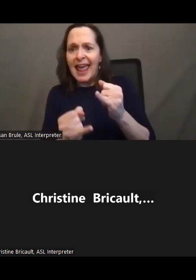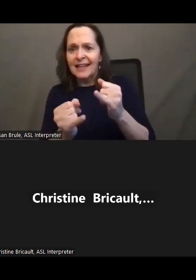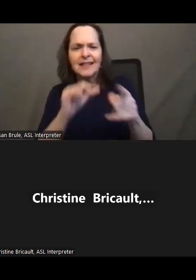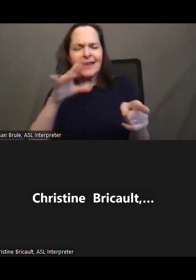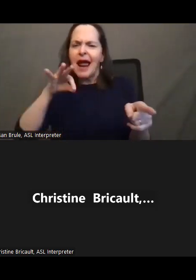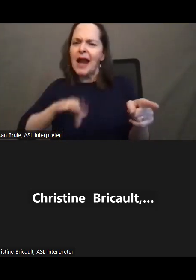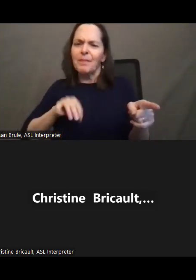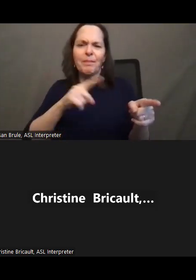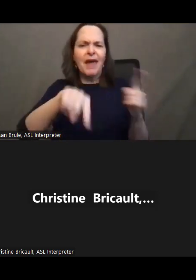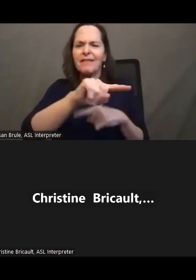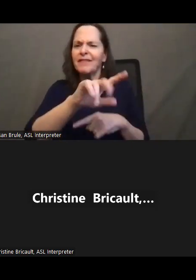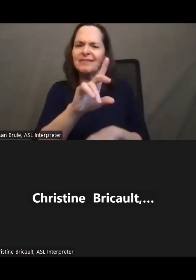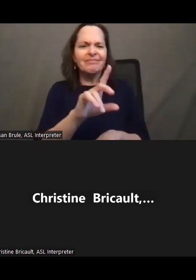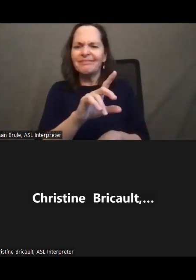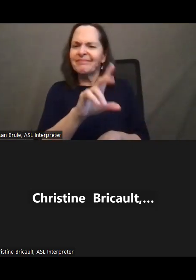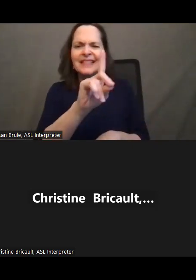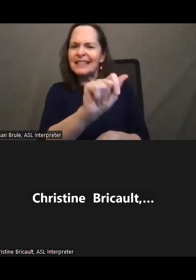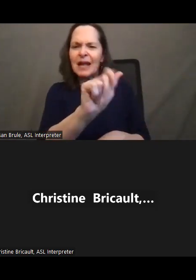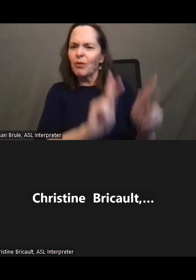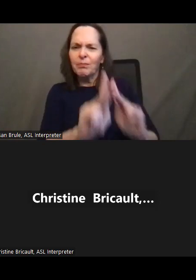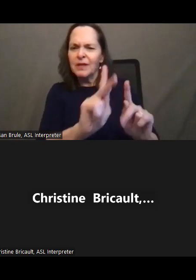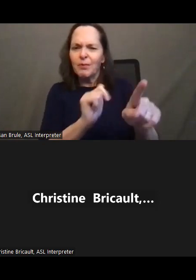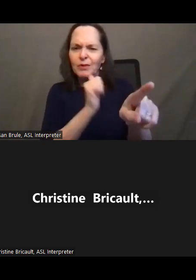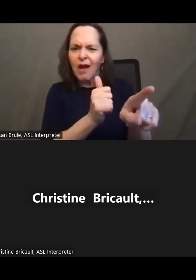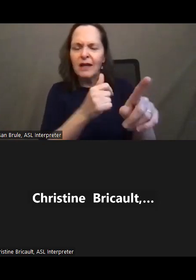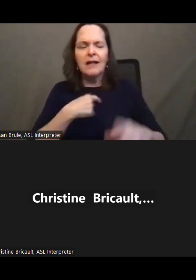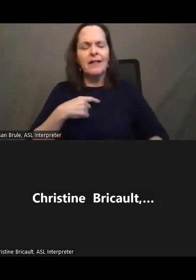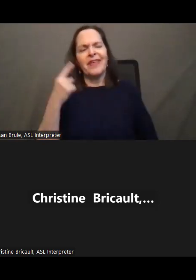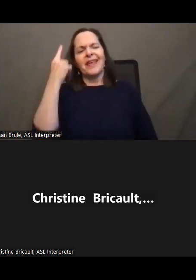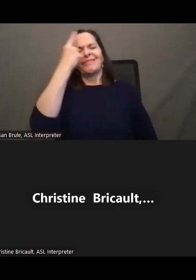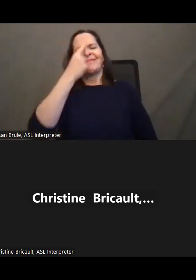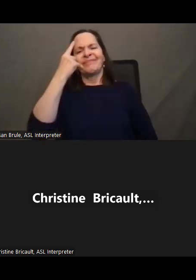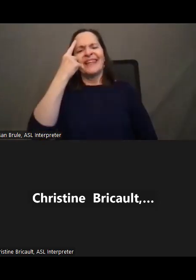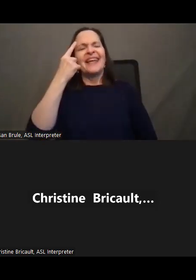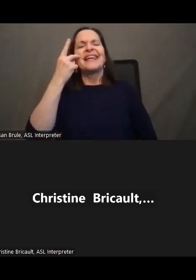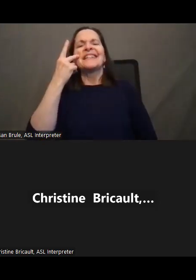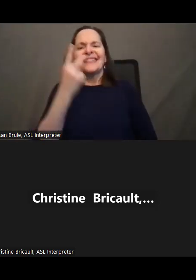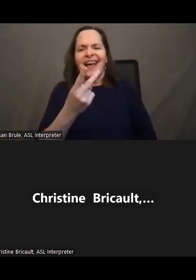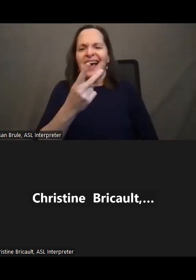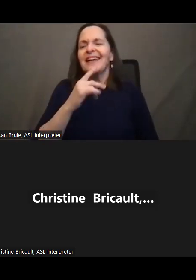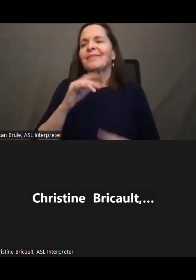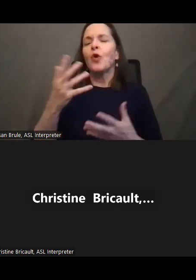intent of the act, which was intended -- which they wanted it to be interpreted broadly.